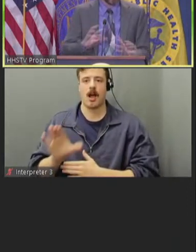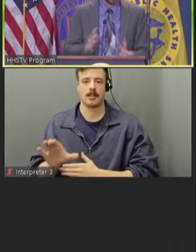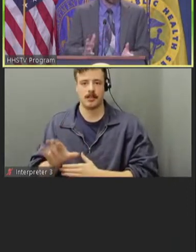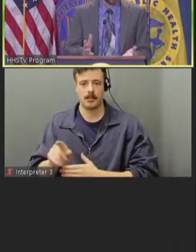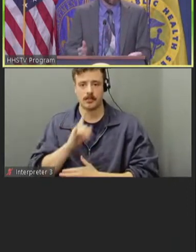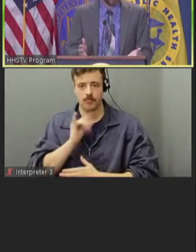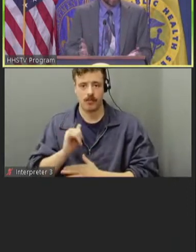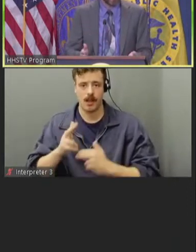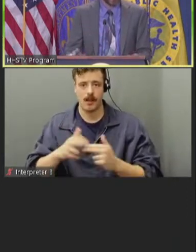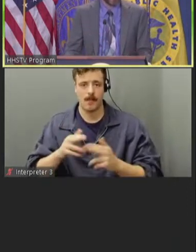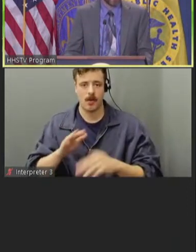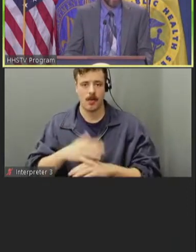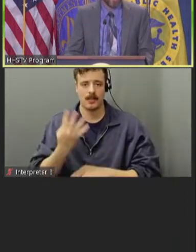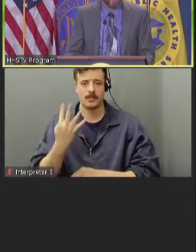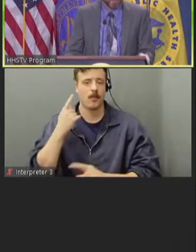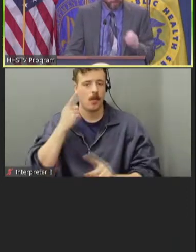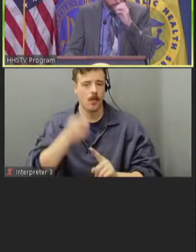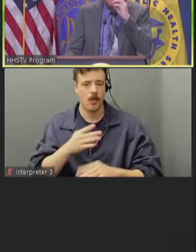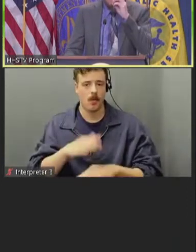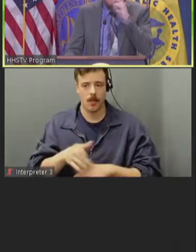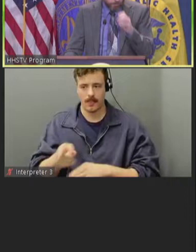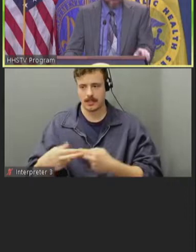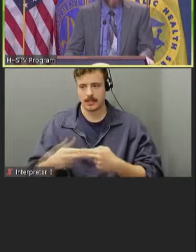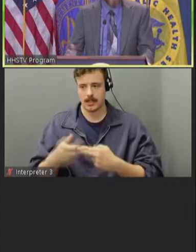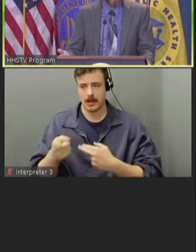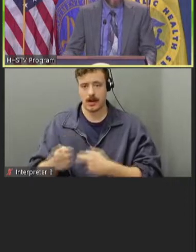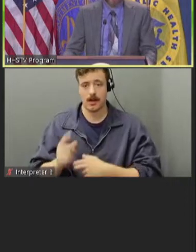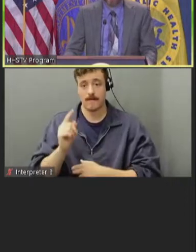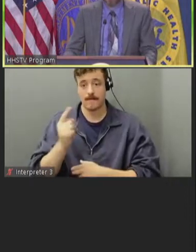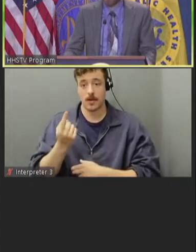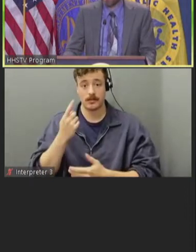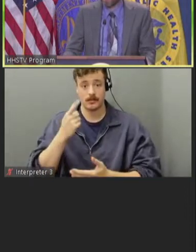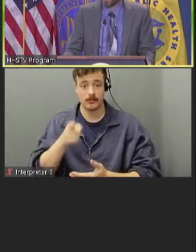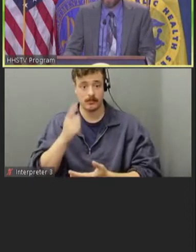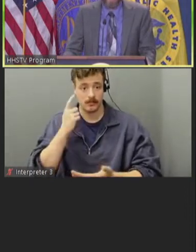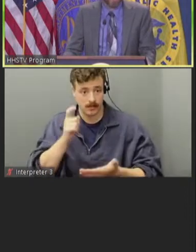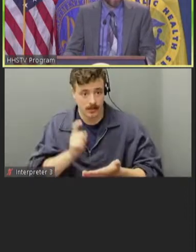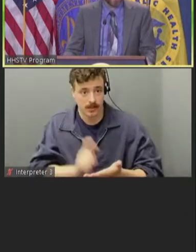along these four goals that are on the slide. The first is the discovery of new vaccine adjuvants